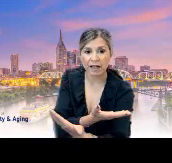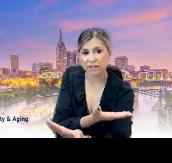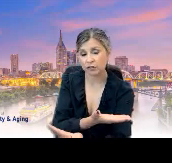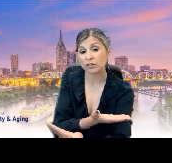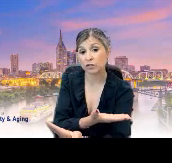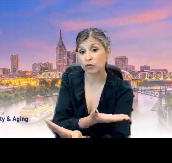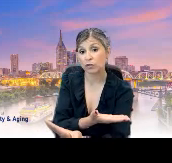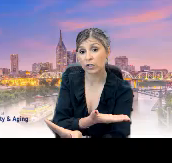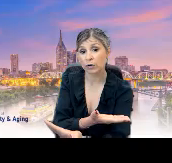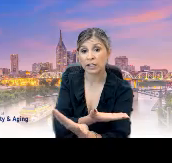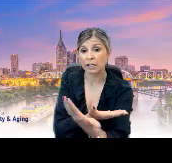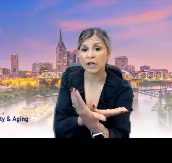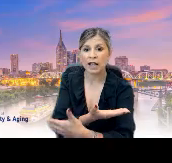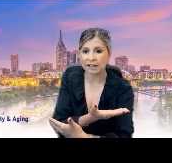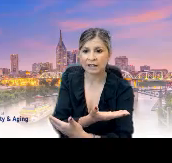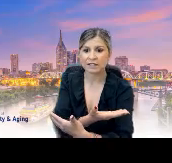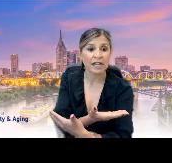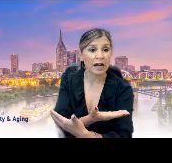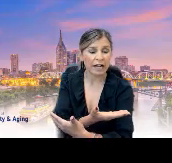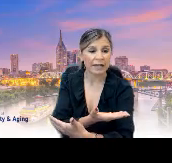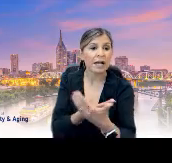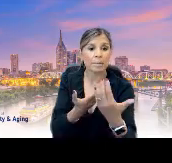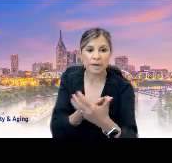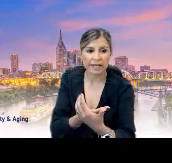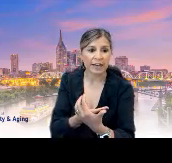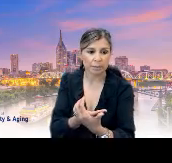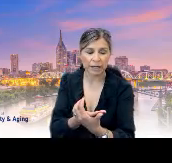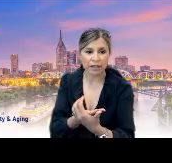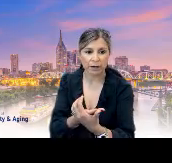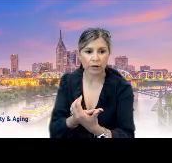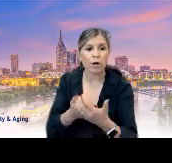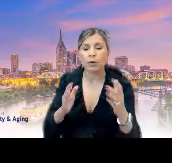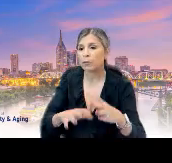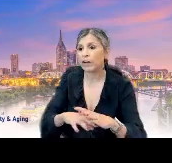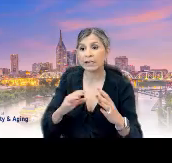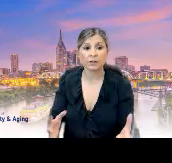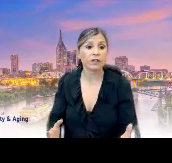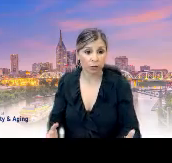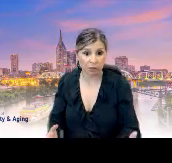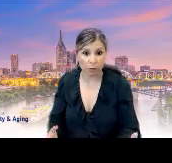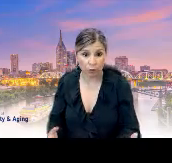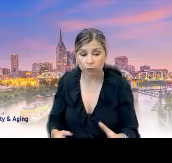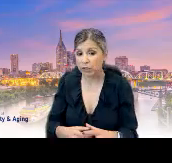As such as Social Security, SSDI, Medicaid, and Medicare, we provide individual support.